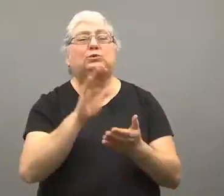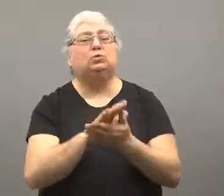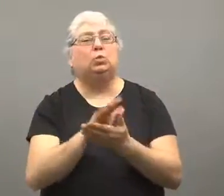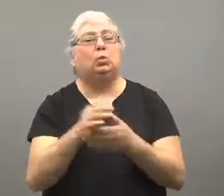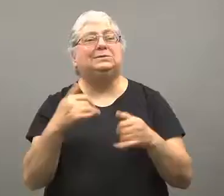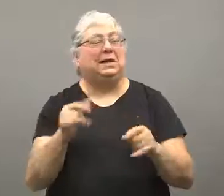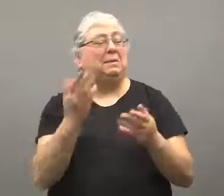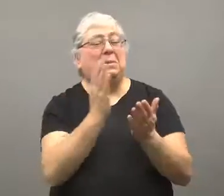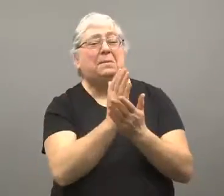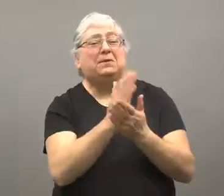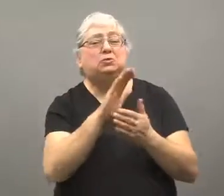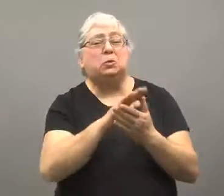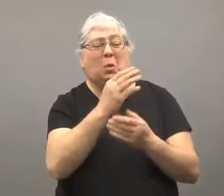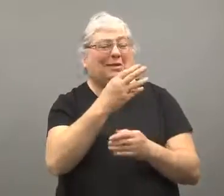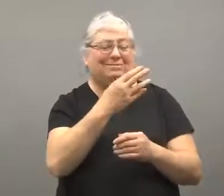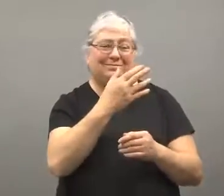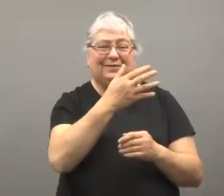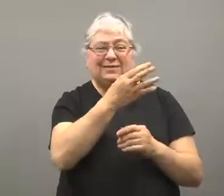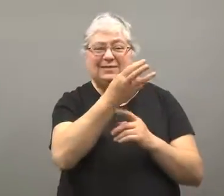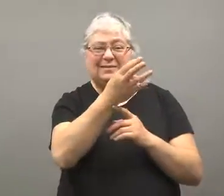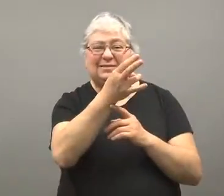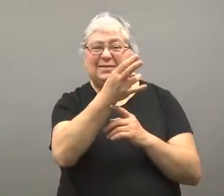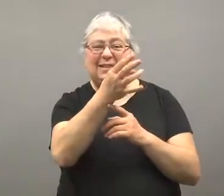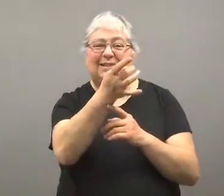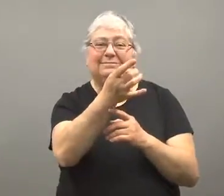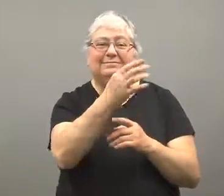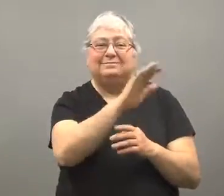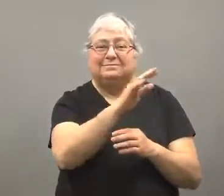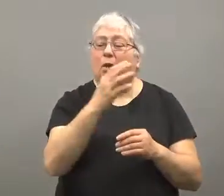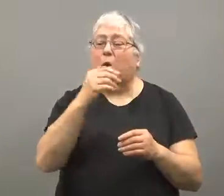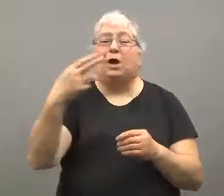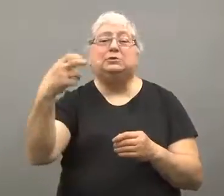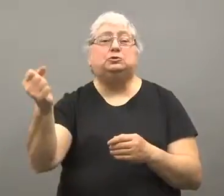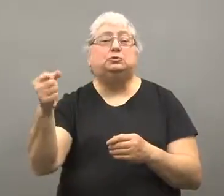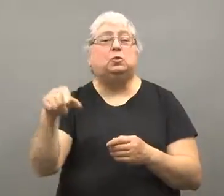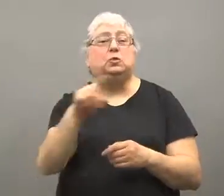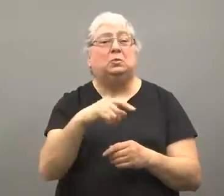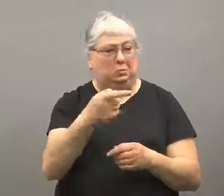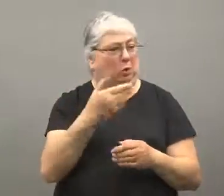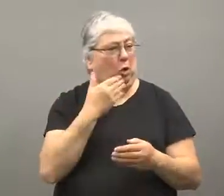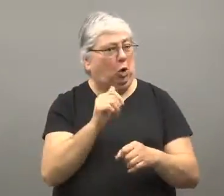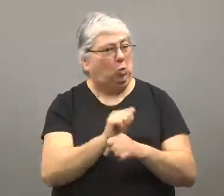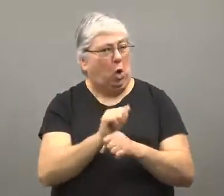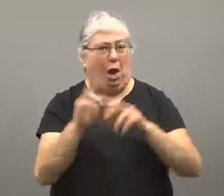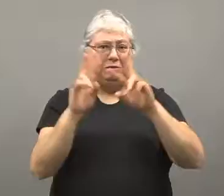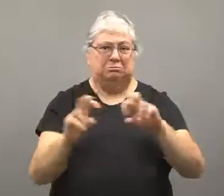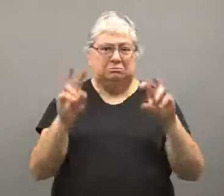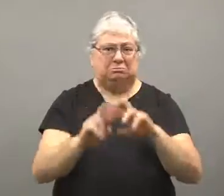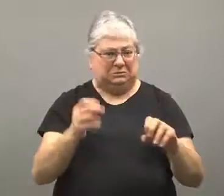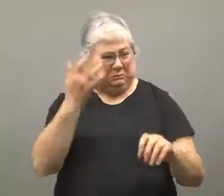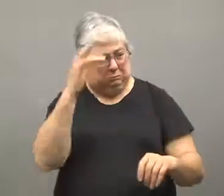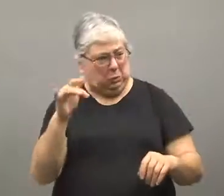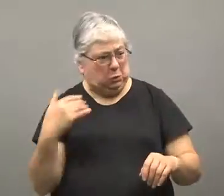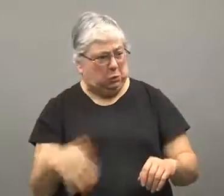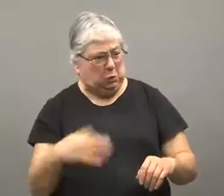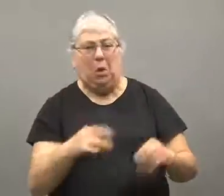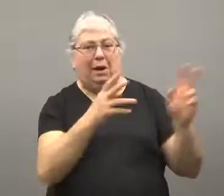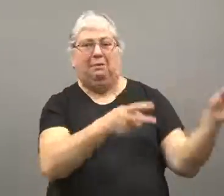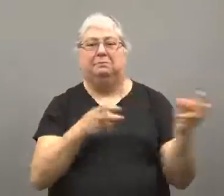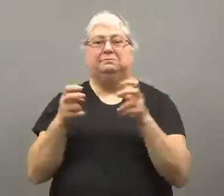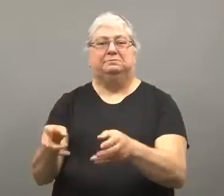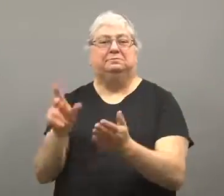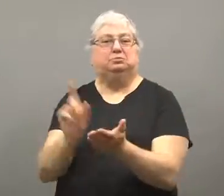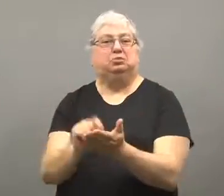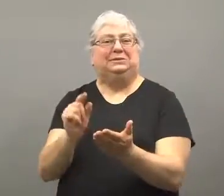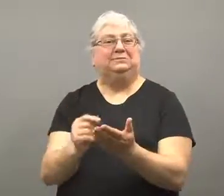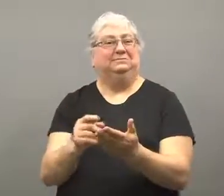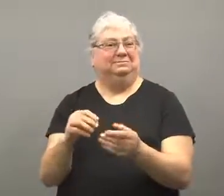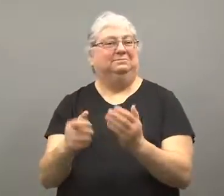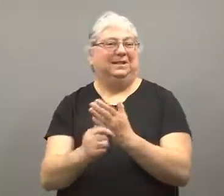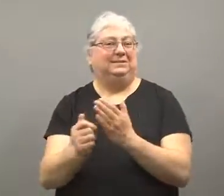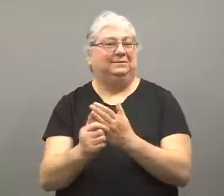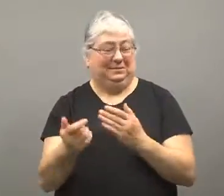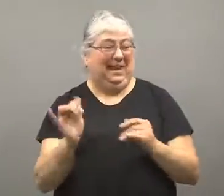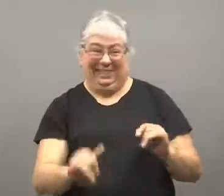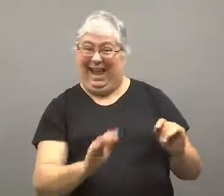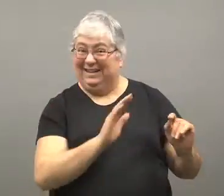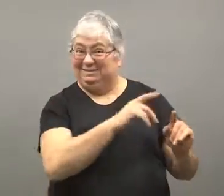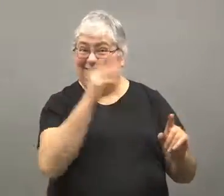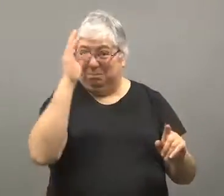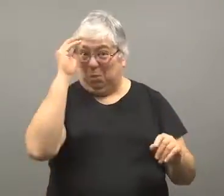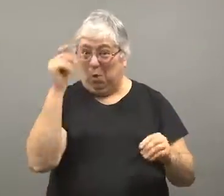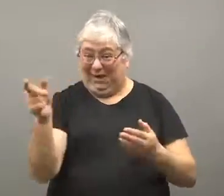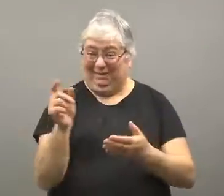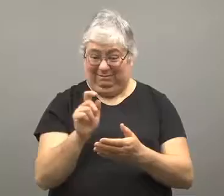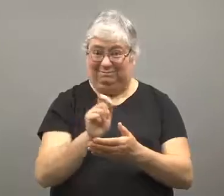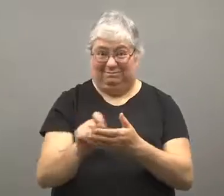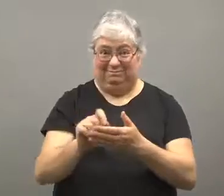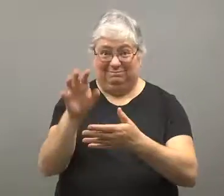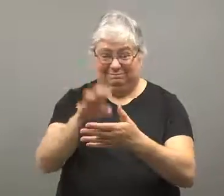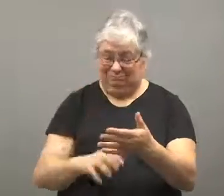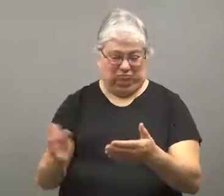middle and high school students who are bright and promising investigators,